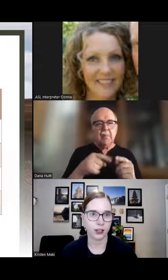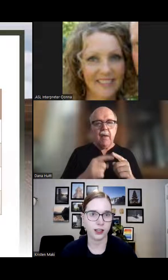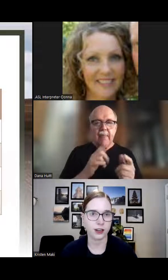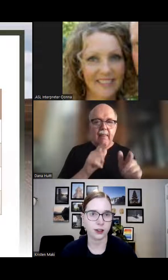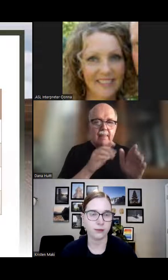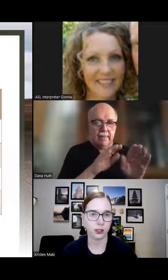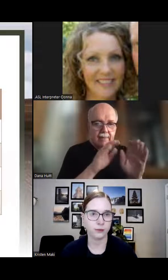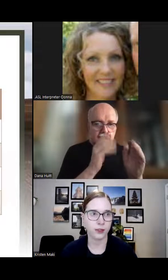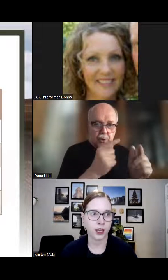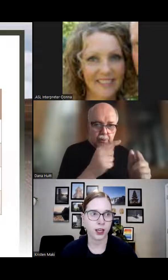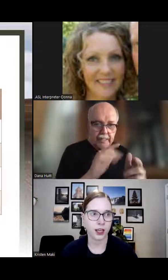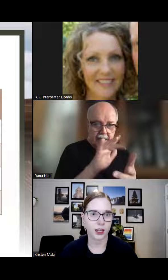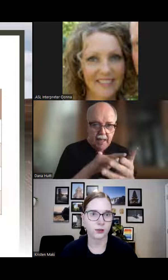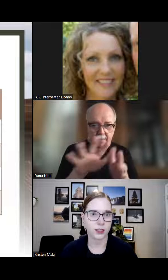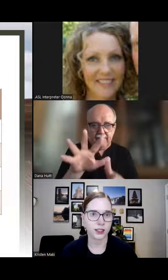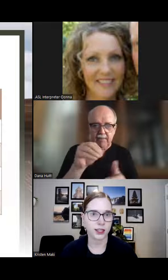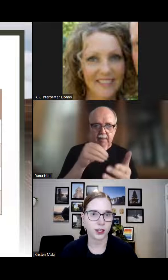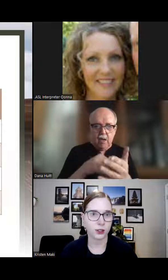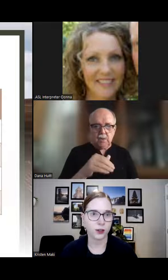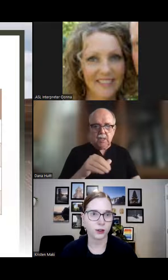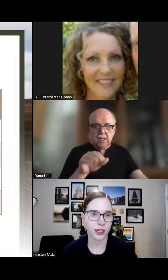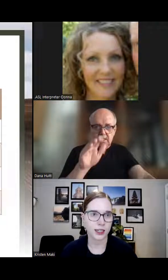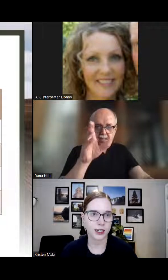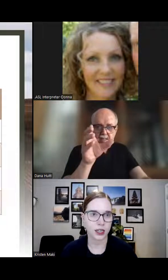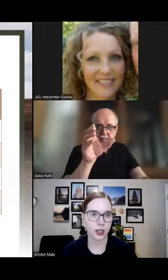care plan that is obtained after that date of November 1, 20